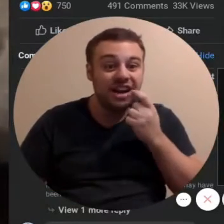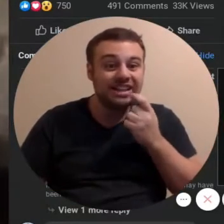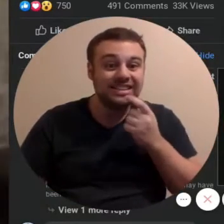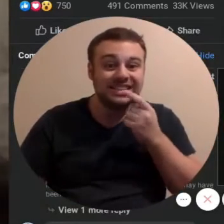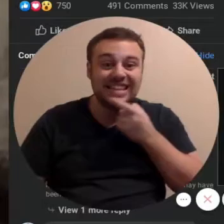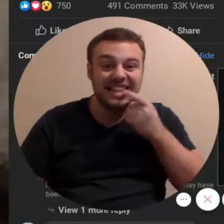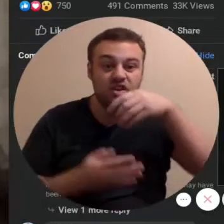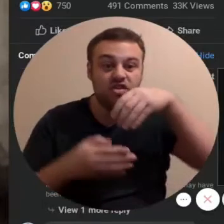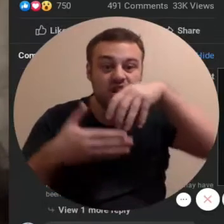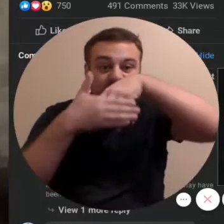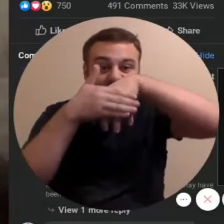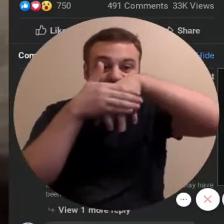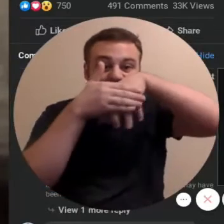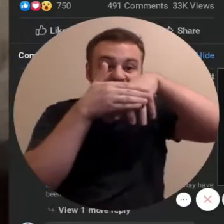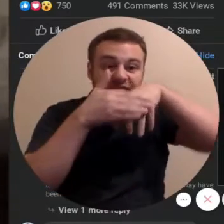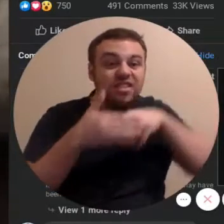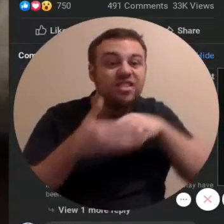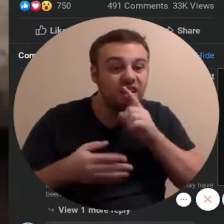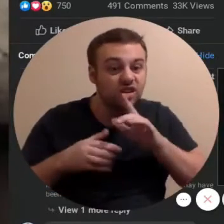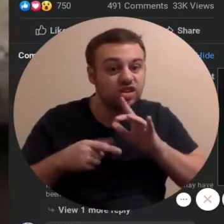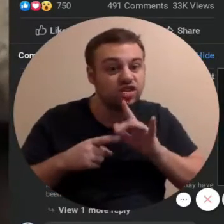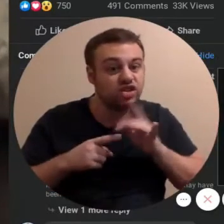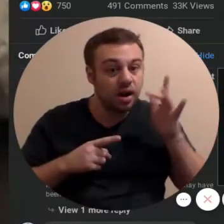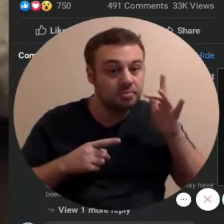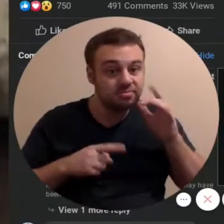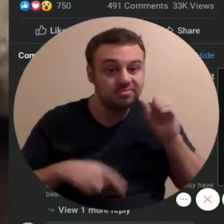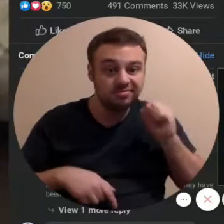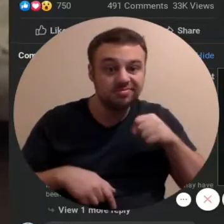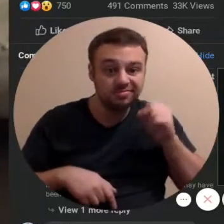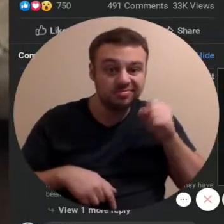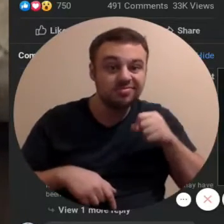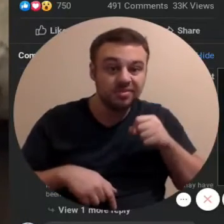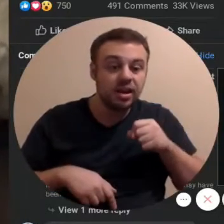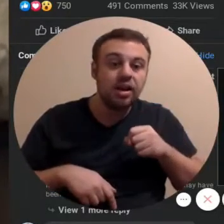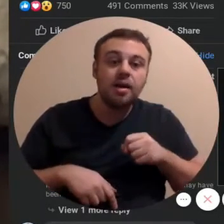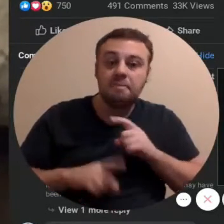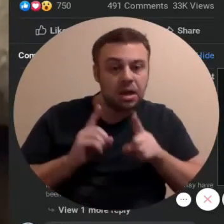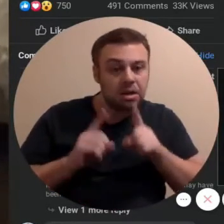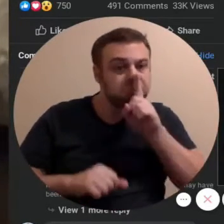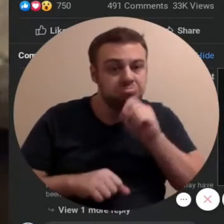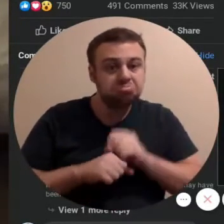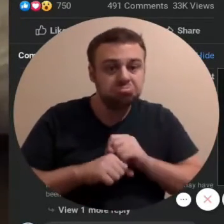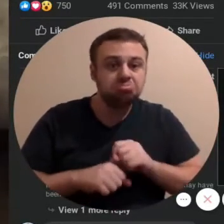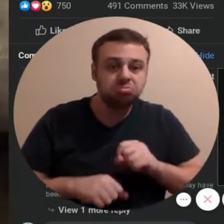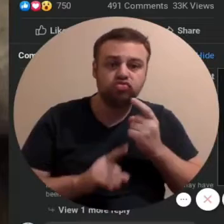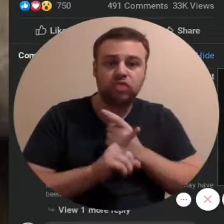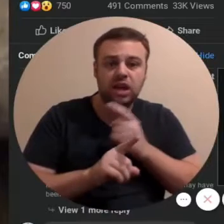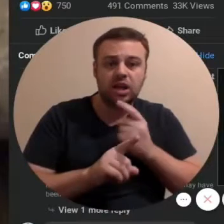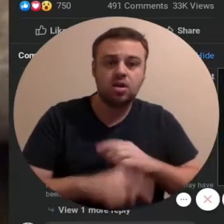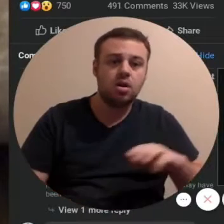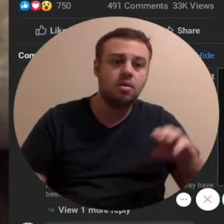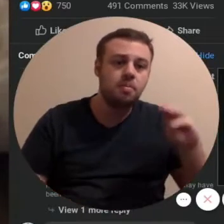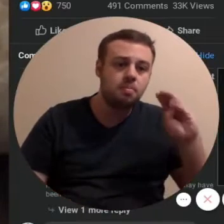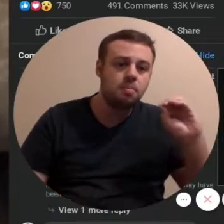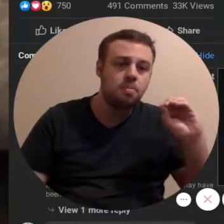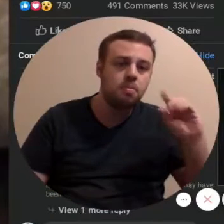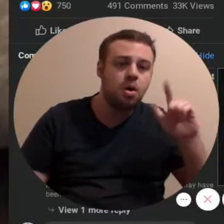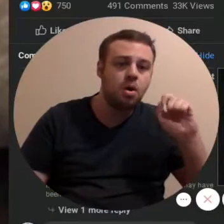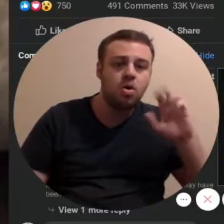canines, but there are just specialized molars. Erica: now Lily wants to know if they sleep all day?